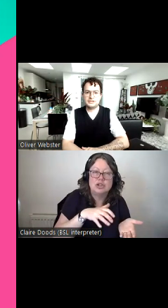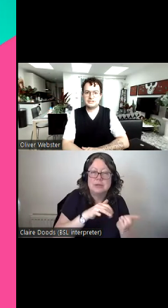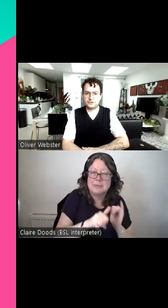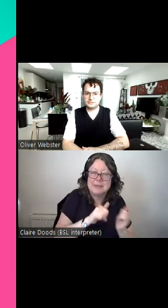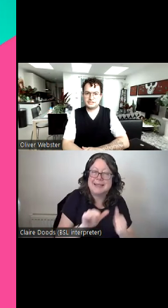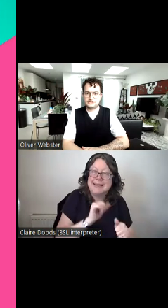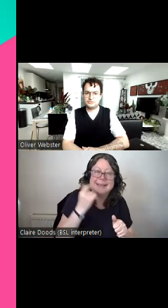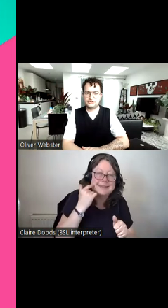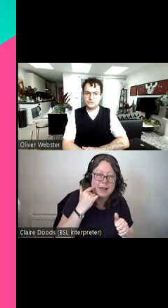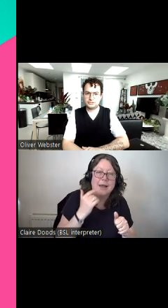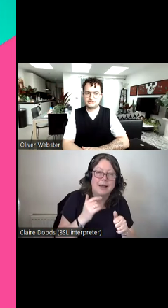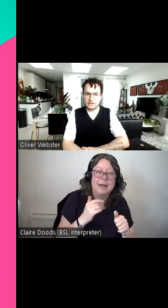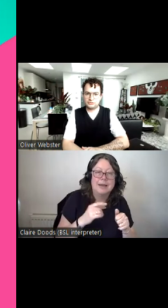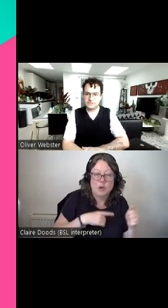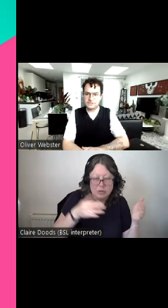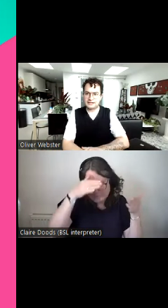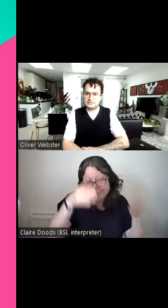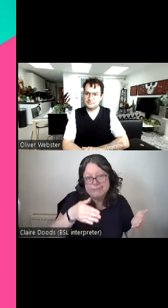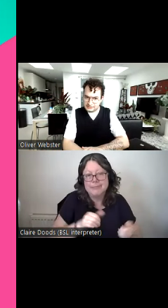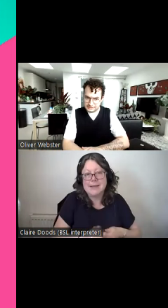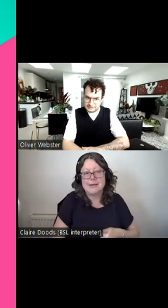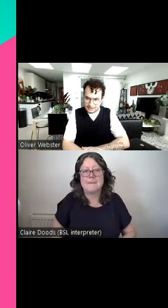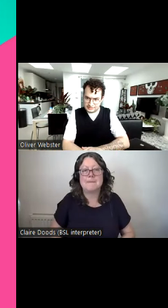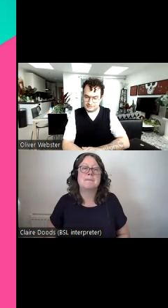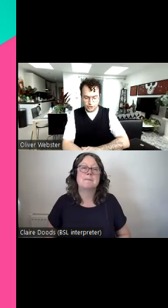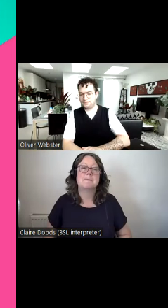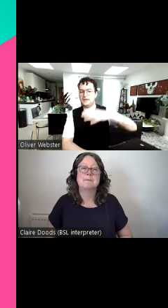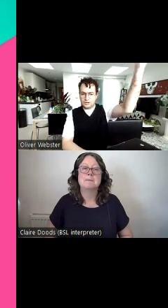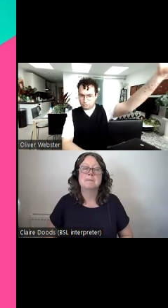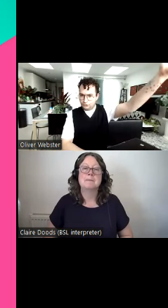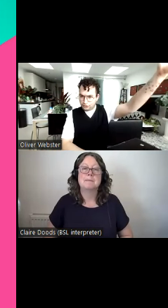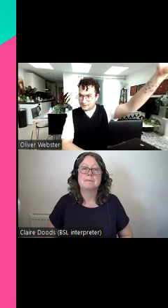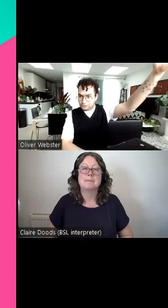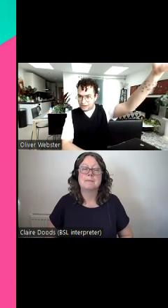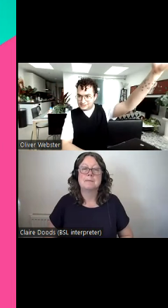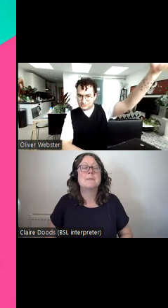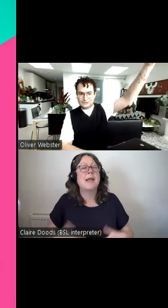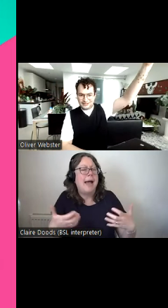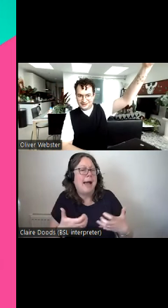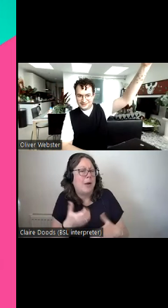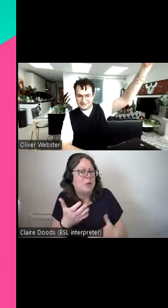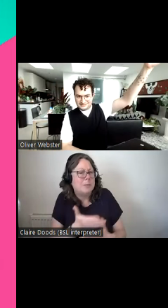What is the process to ensure that subtitles meet accessibility standards? Follow the best practice we looked at earlier.